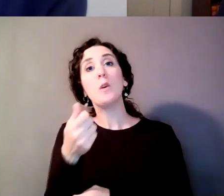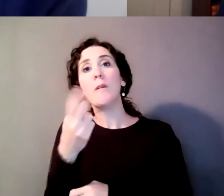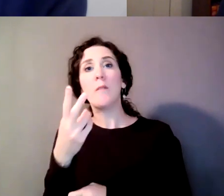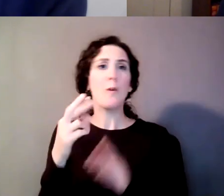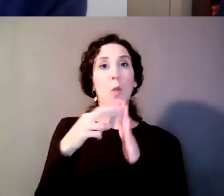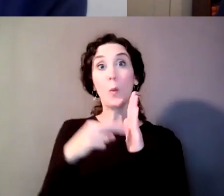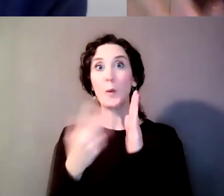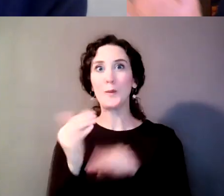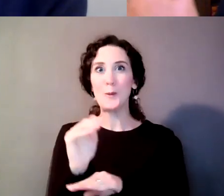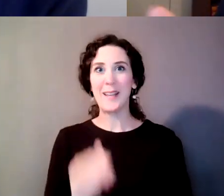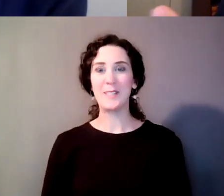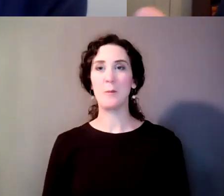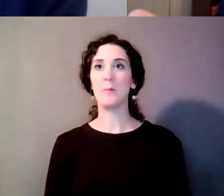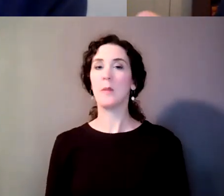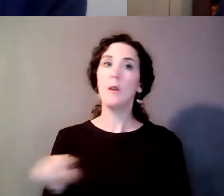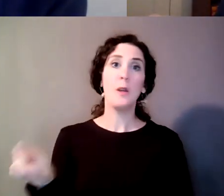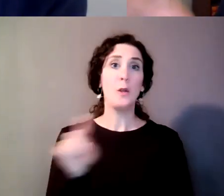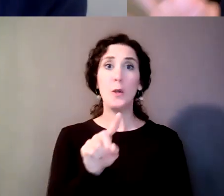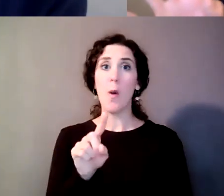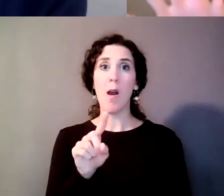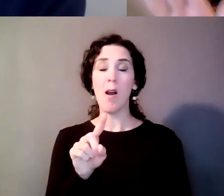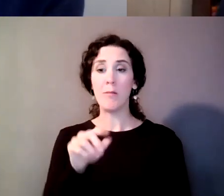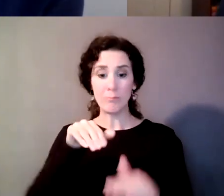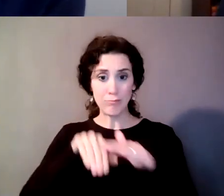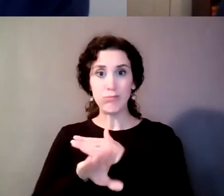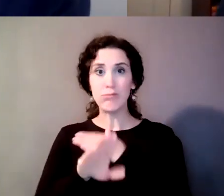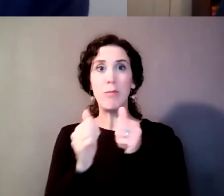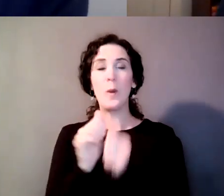points. You all have entered this room in mute mode